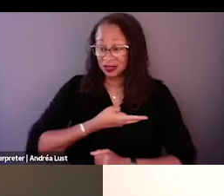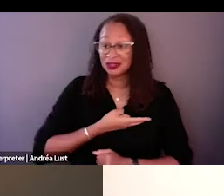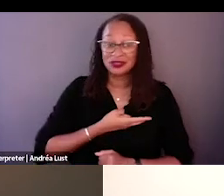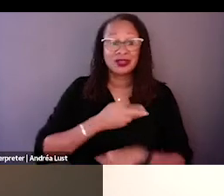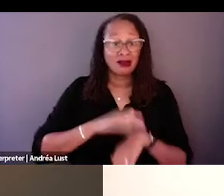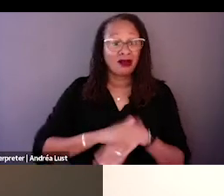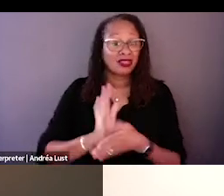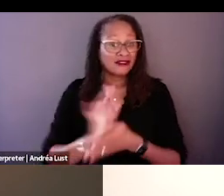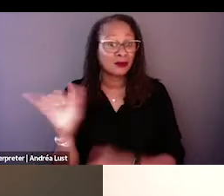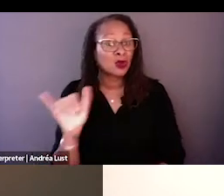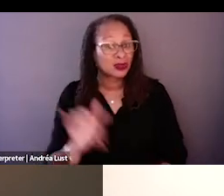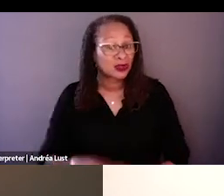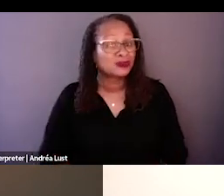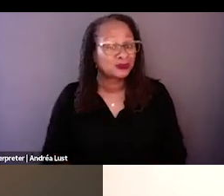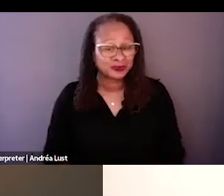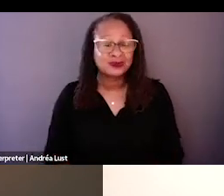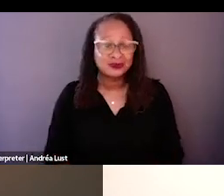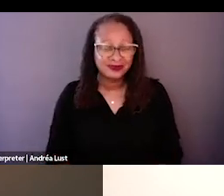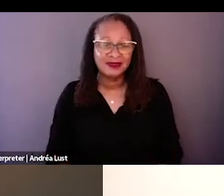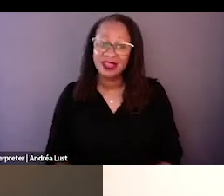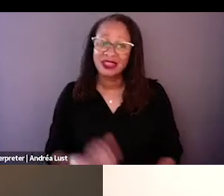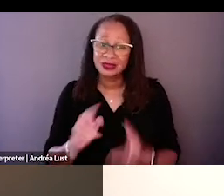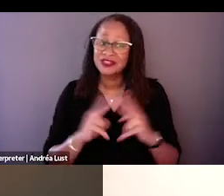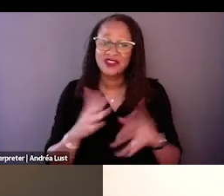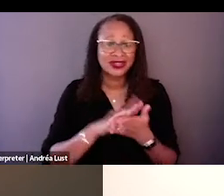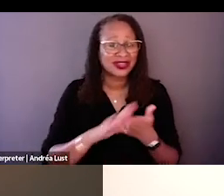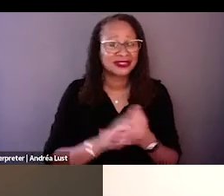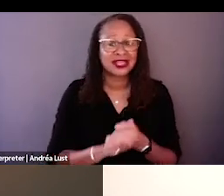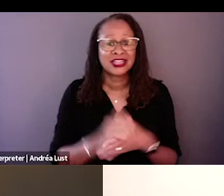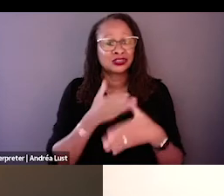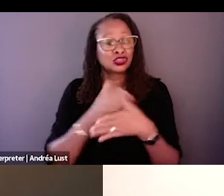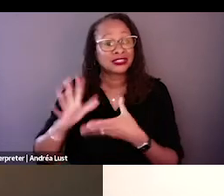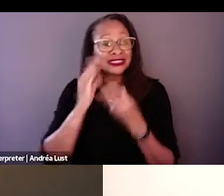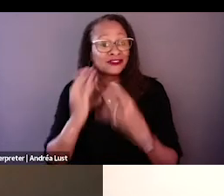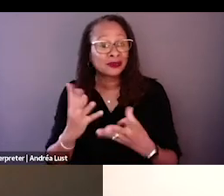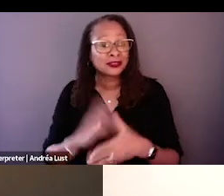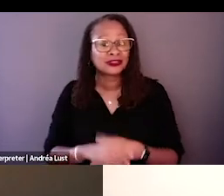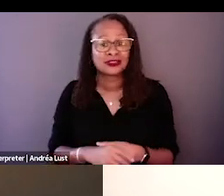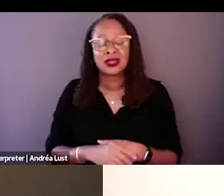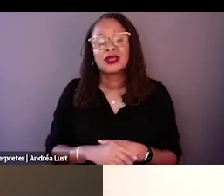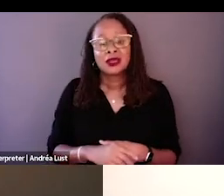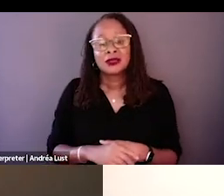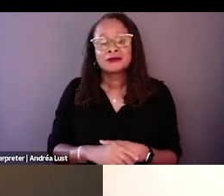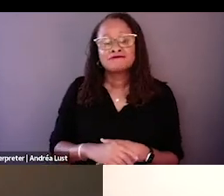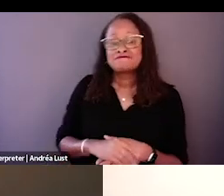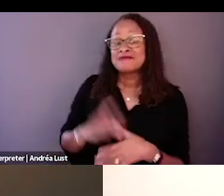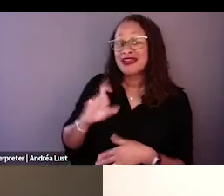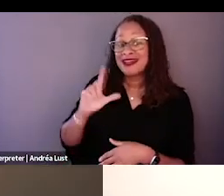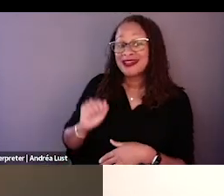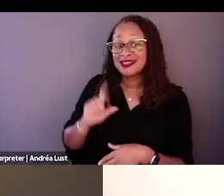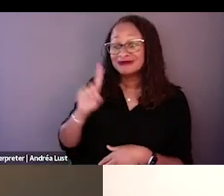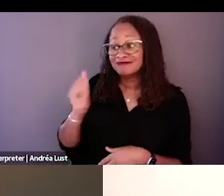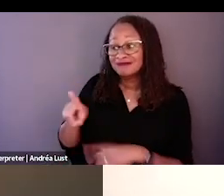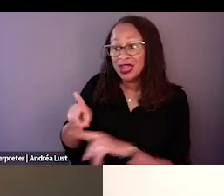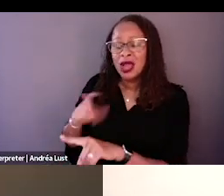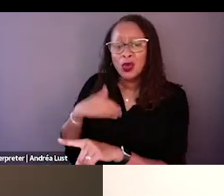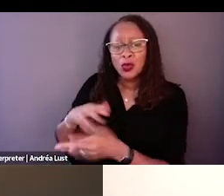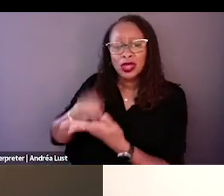I thought, okay, the film is the focus of my documentary, so I'm going to use the stories that have